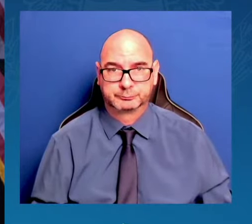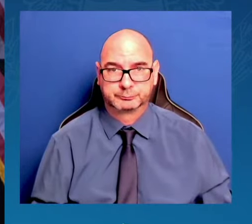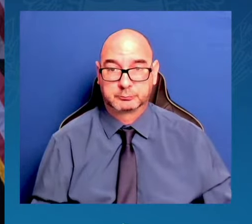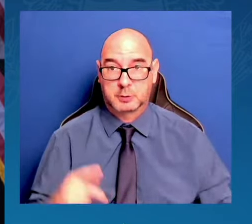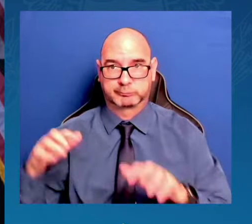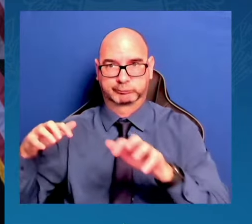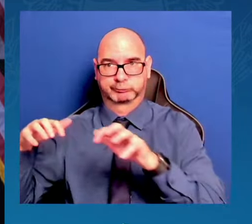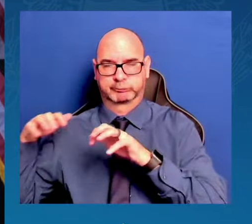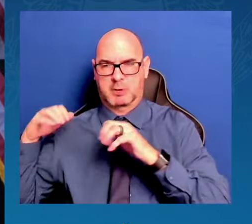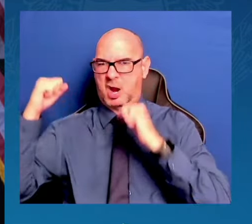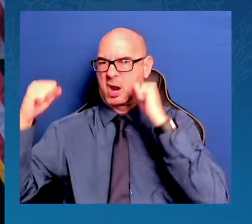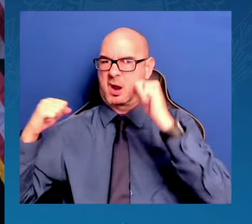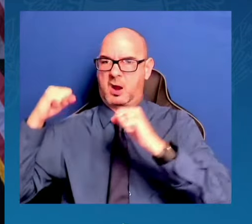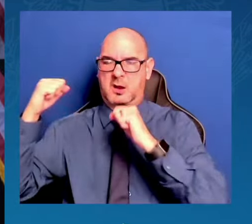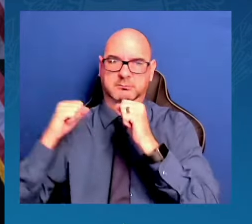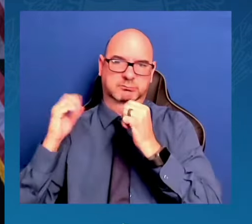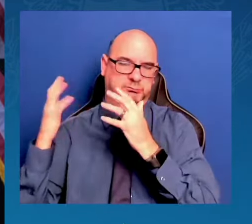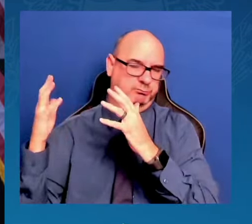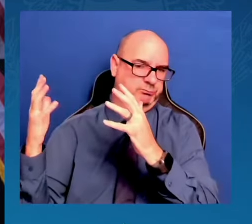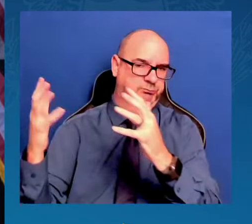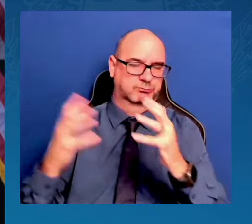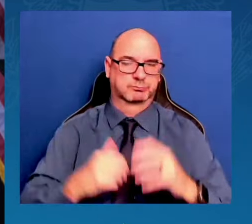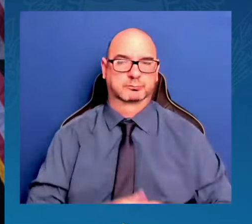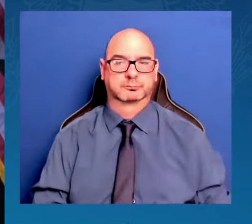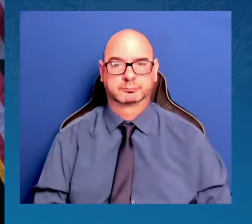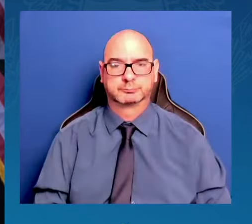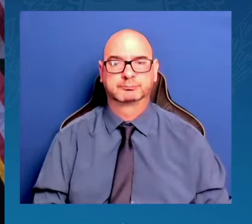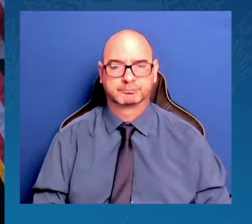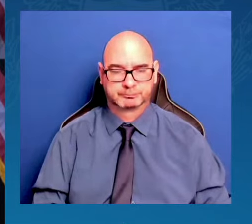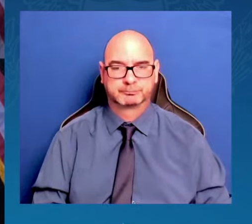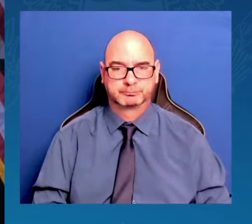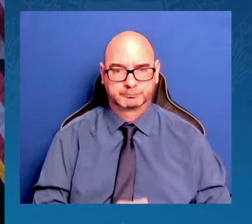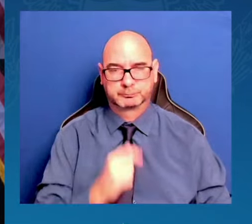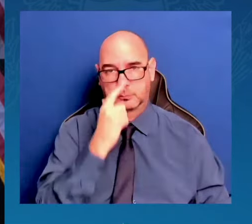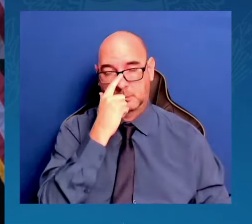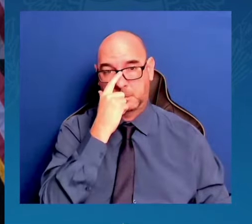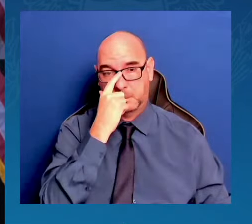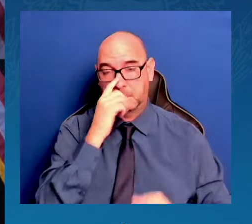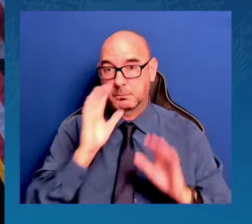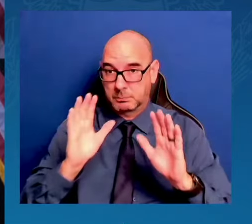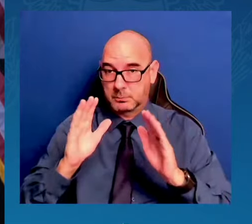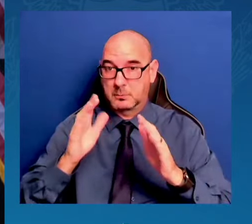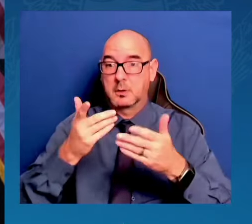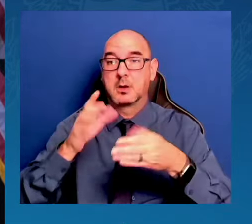Now, these outcomes will not be inevitable. They will not just happen.